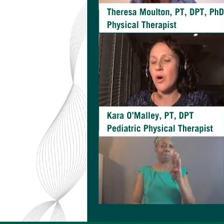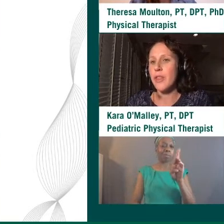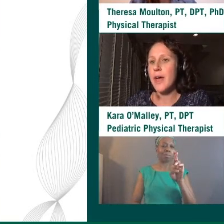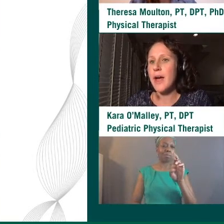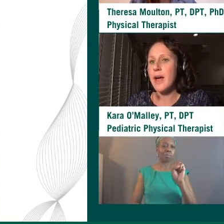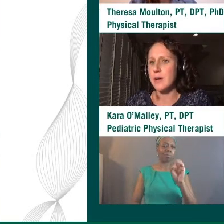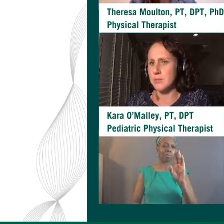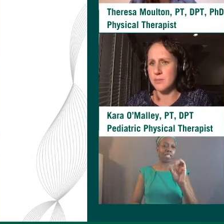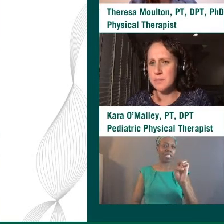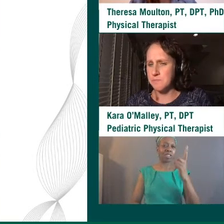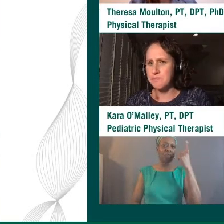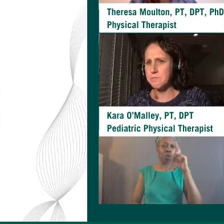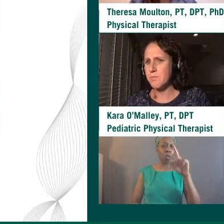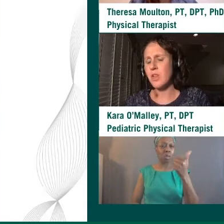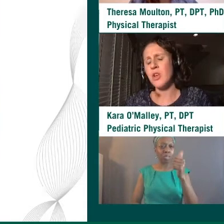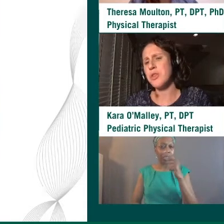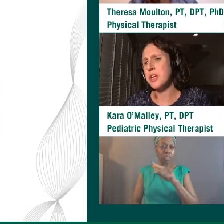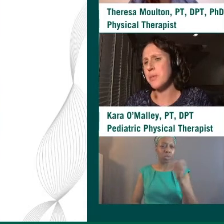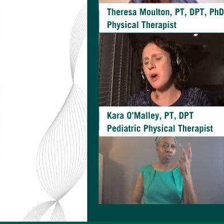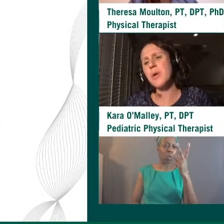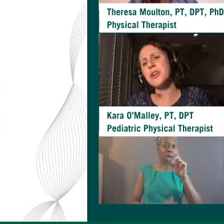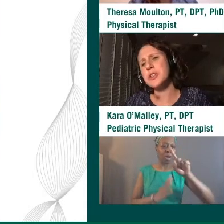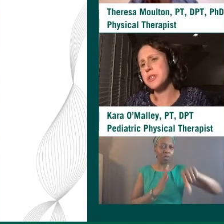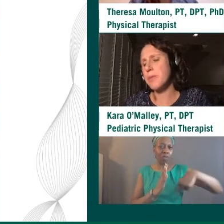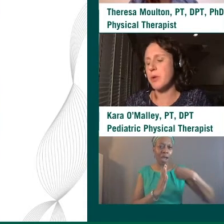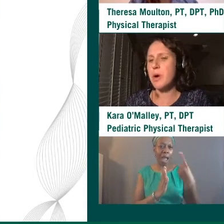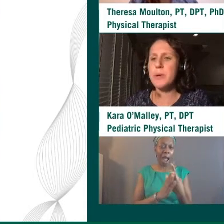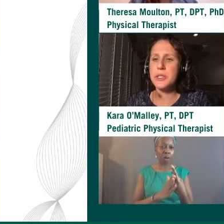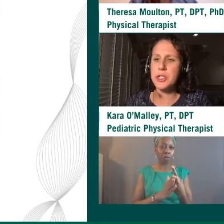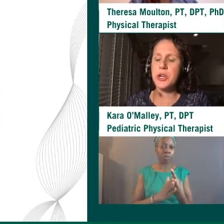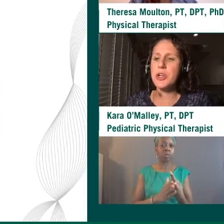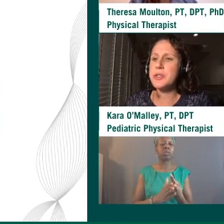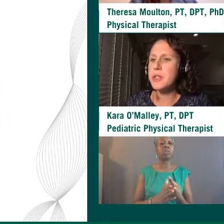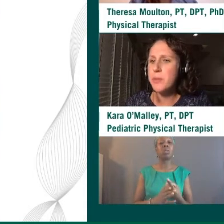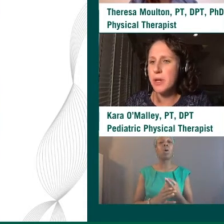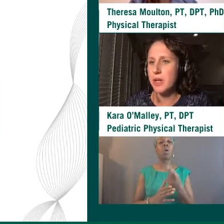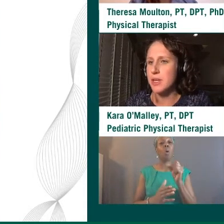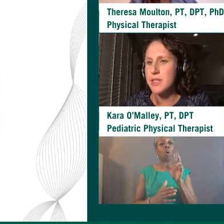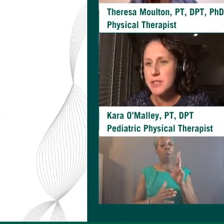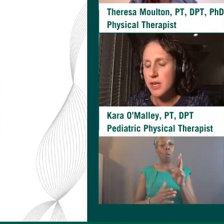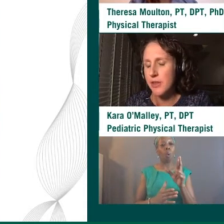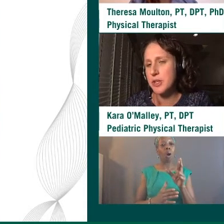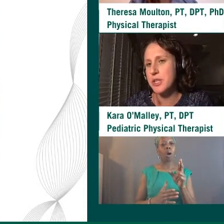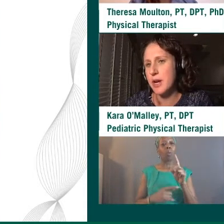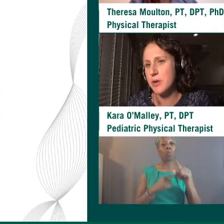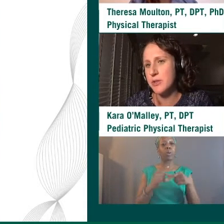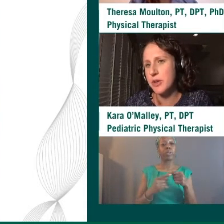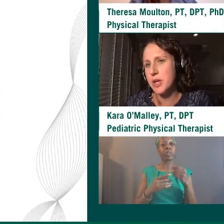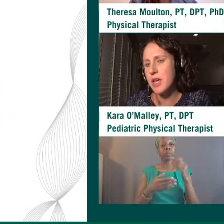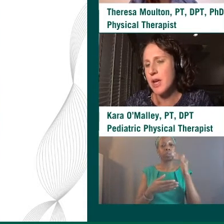Or that you think about when you're sleeping what position are you sleeping in? Cause that's another 10 hours of your day.